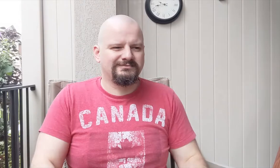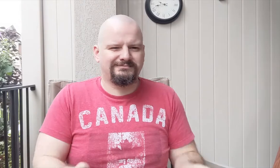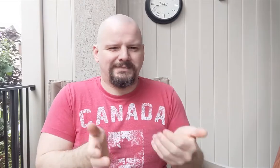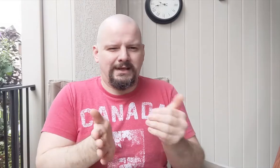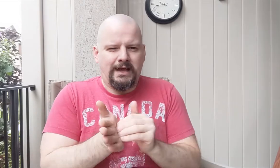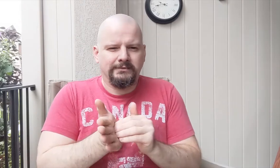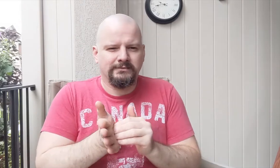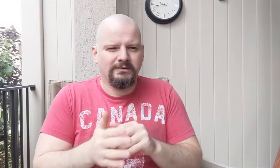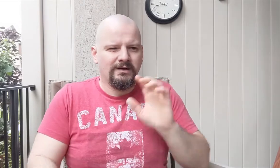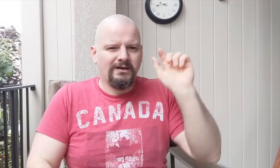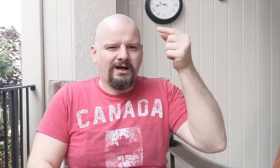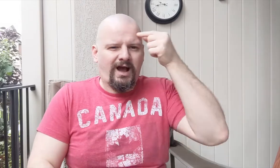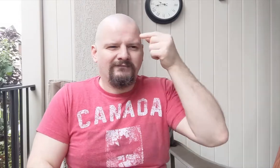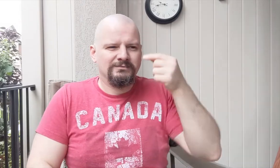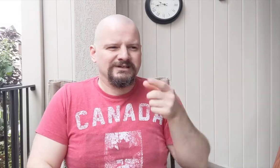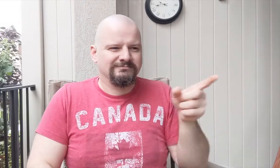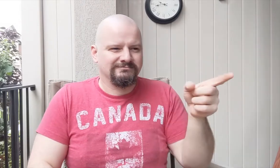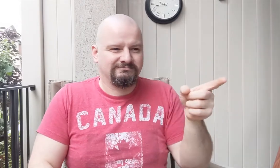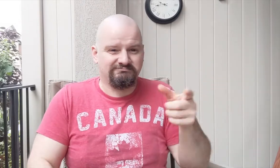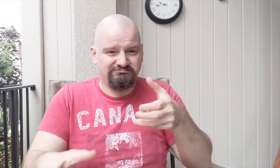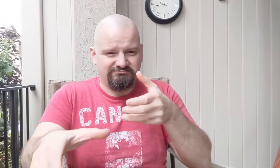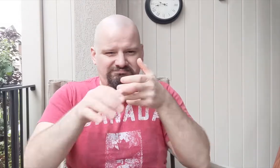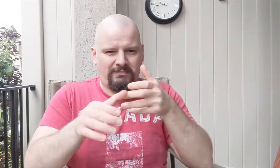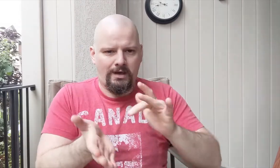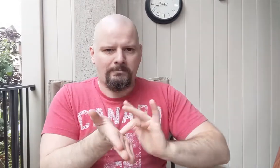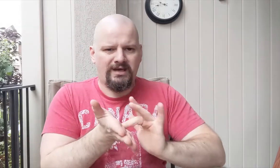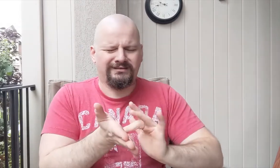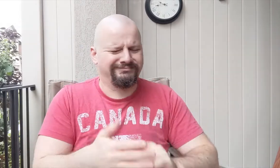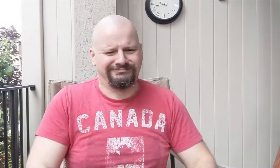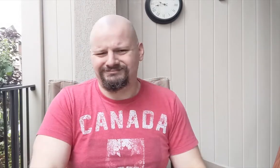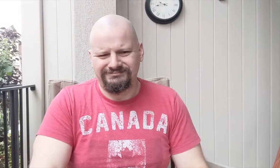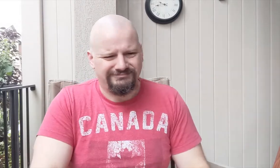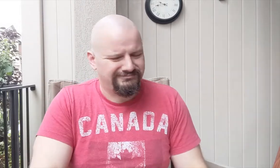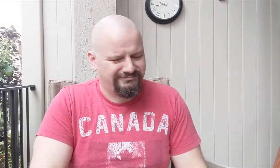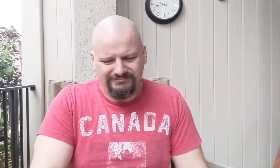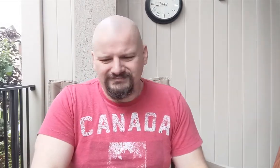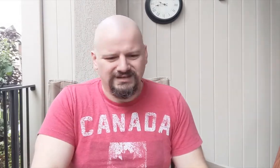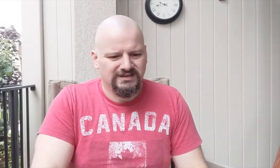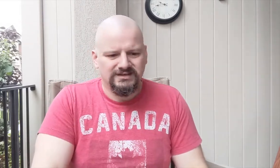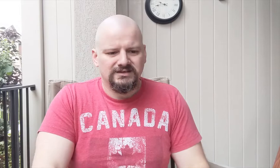Now, the government surely lacks in medical knowledge.